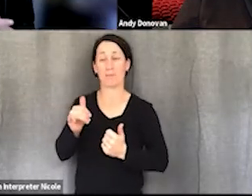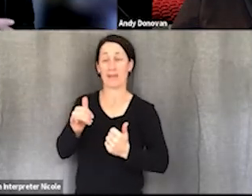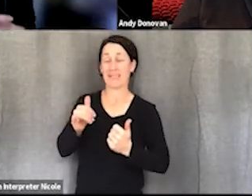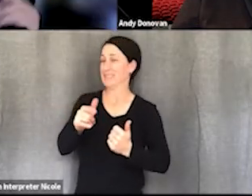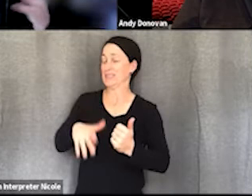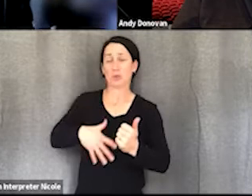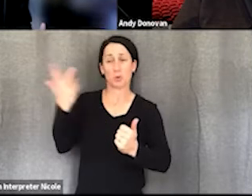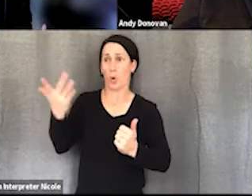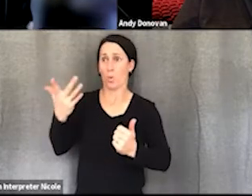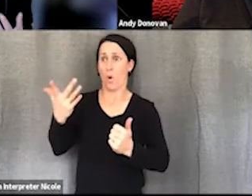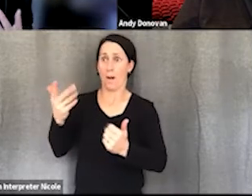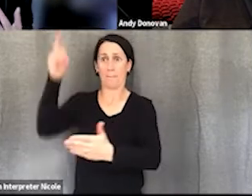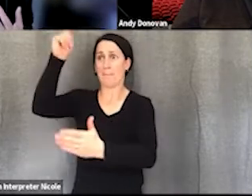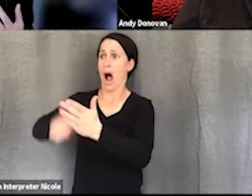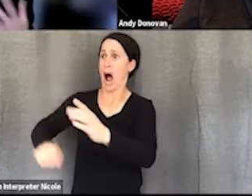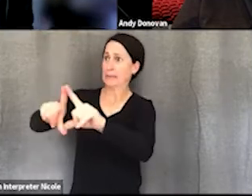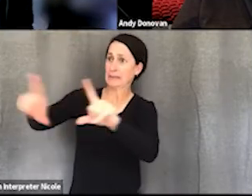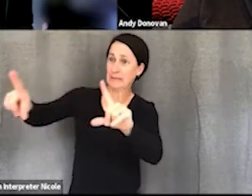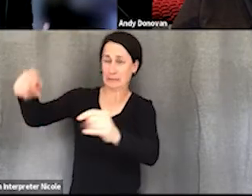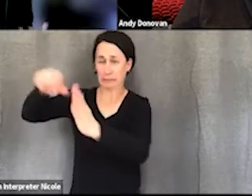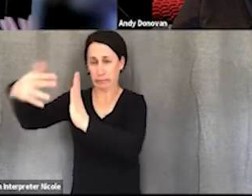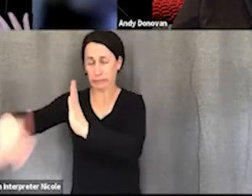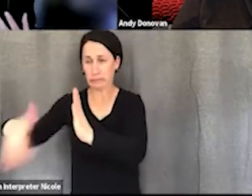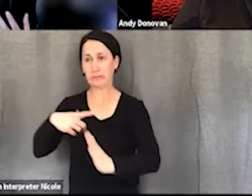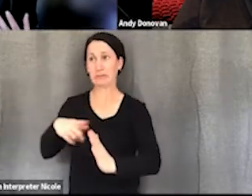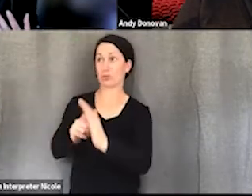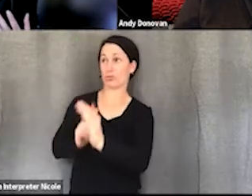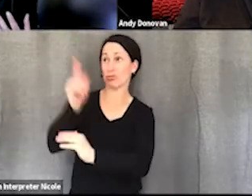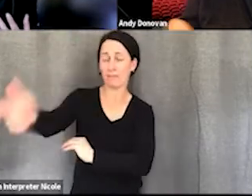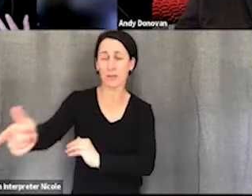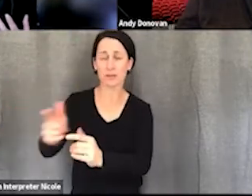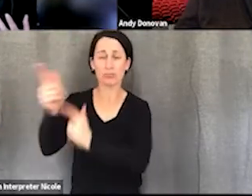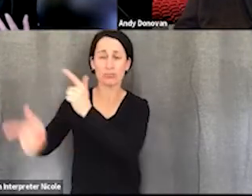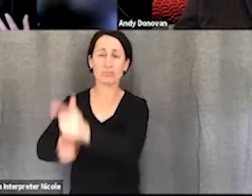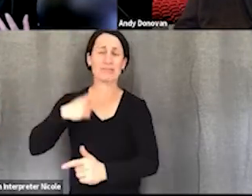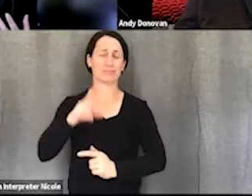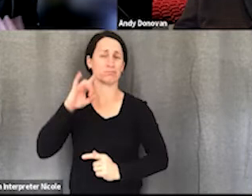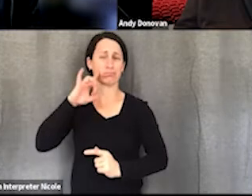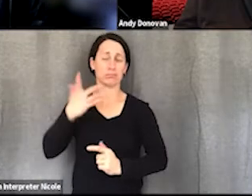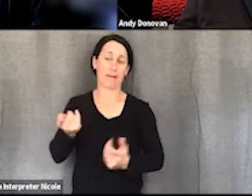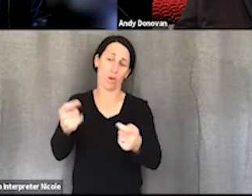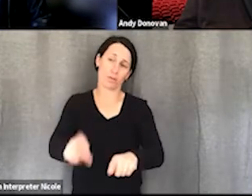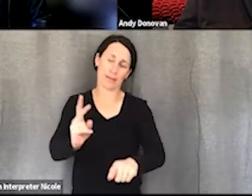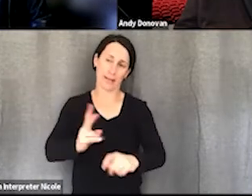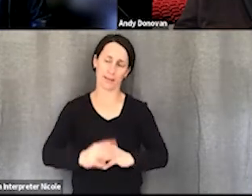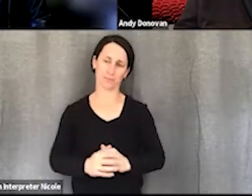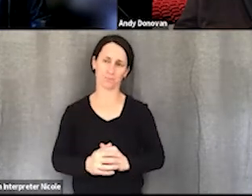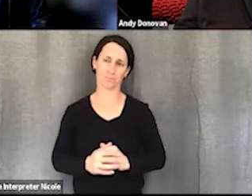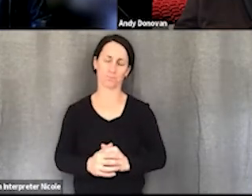plans, travelling interstate, that kind of thing. So that is just something to bear in mind.